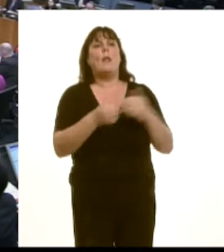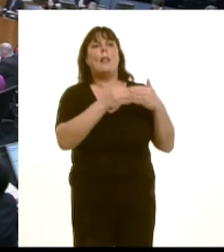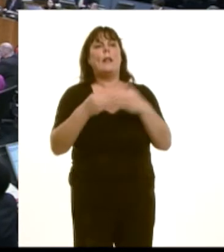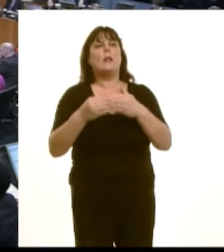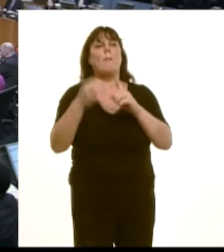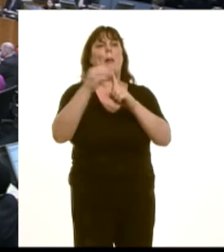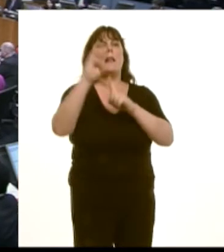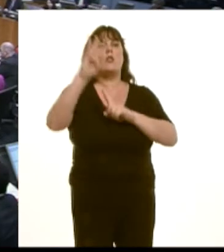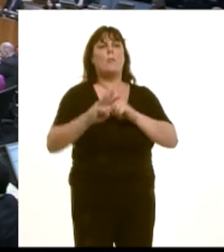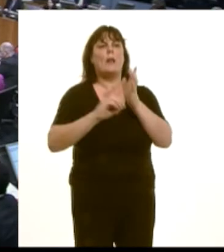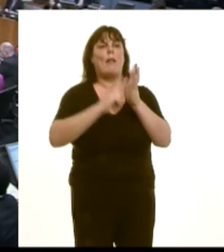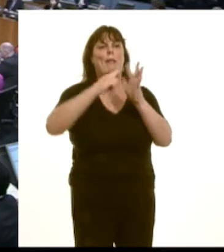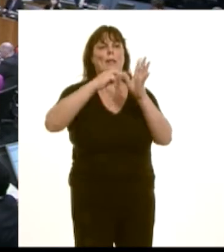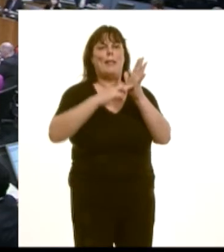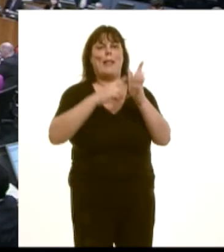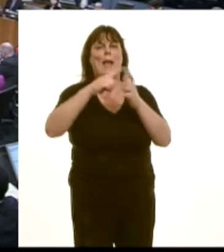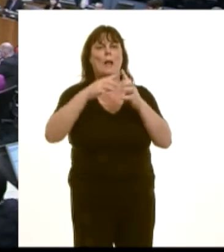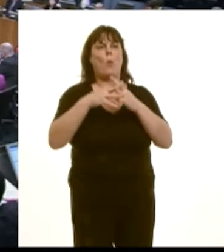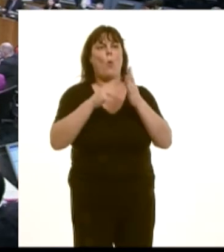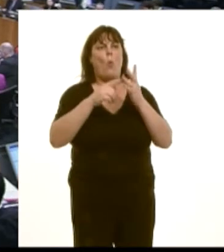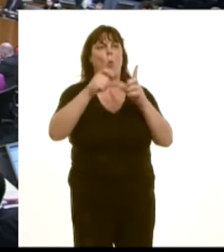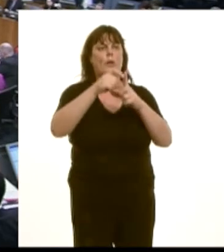Wood. Leanne Wood: Last week, First Minister, you